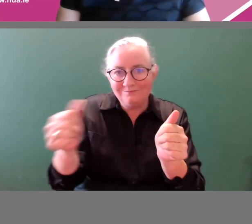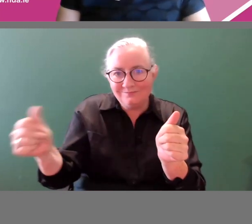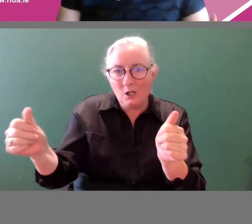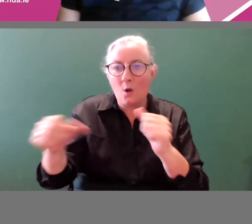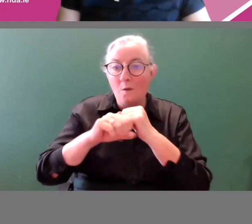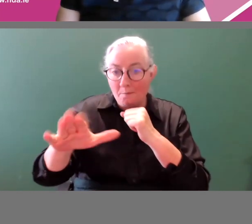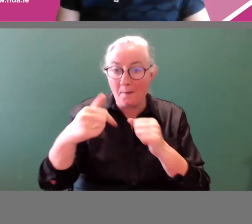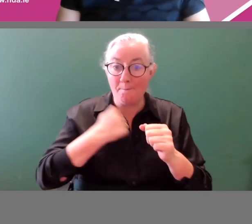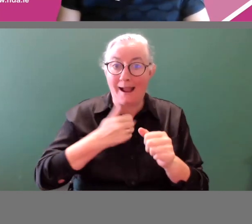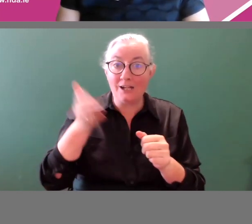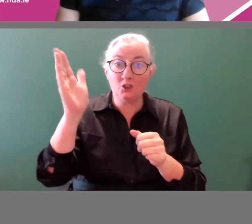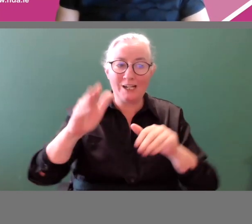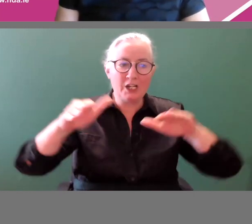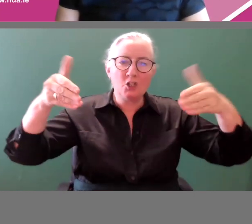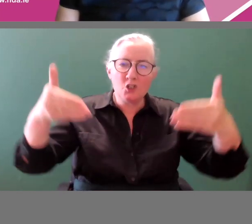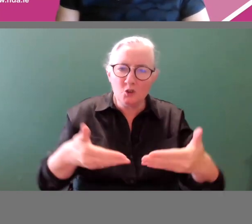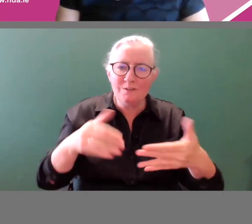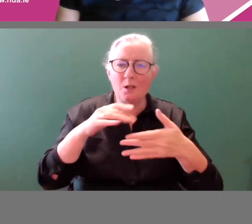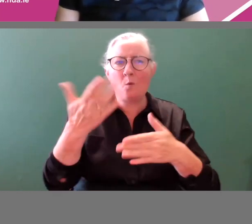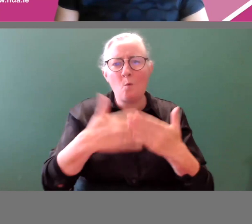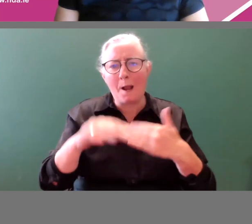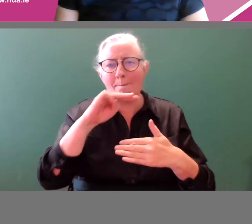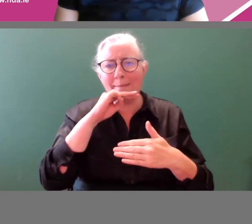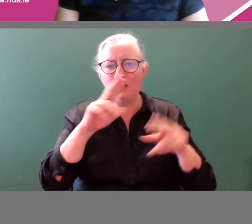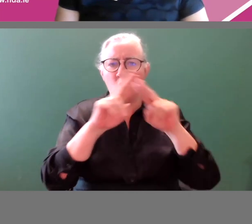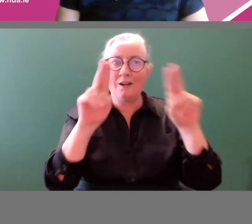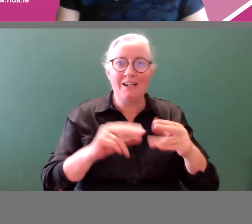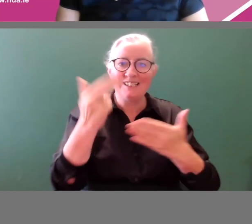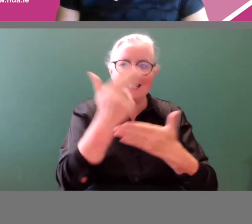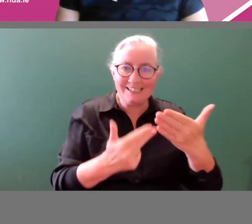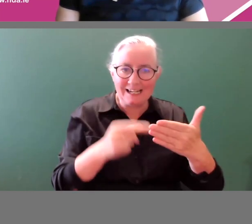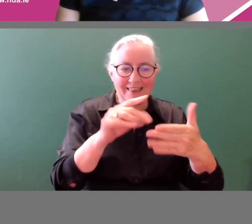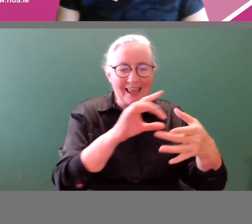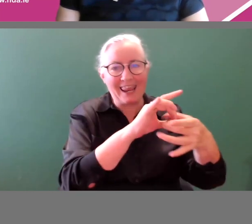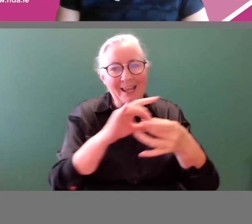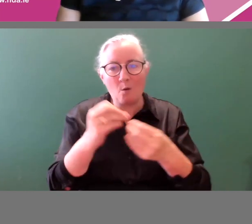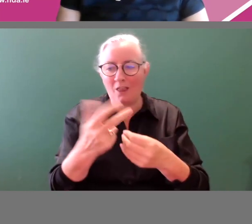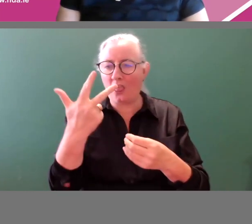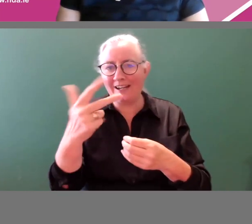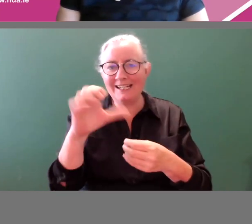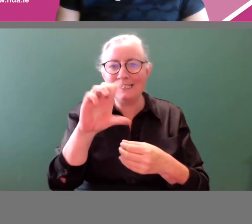which is an Introduction to Universal Design will set the scene for the remaining three CPD events.